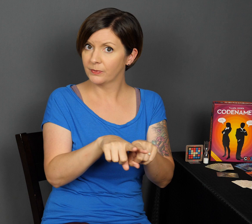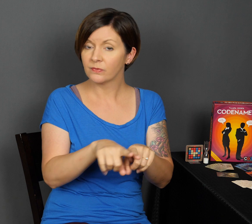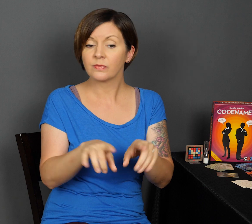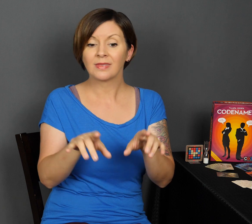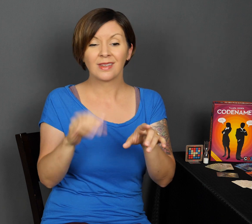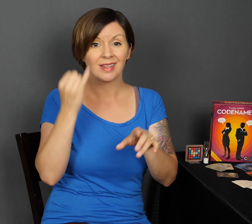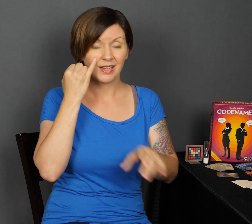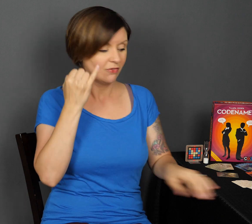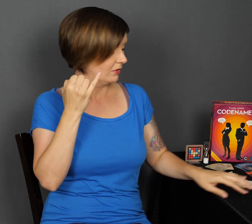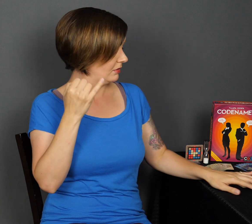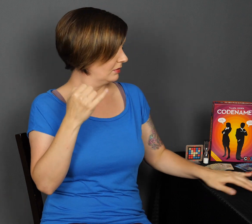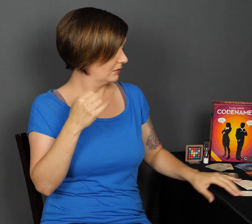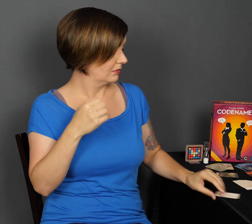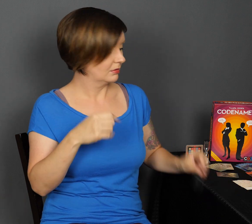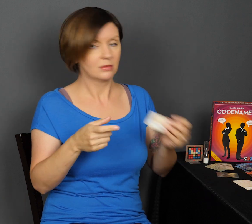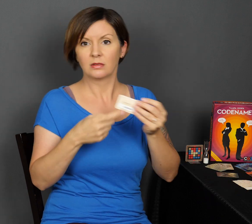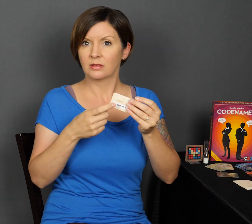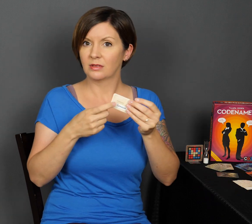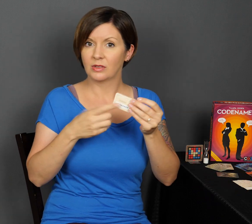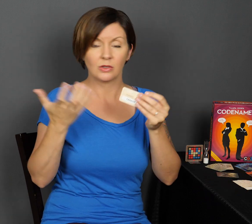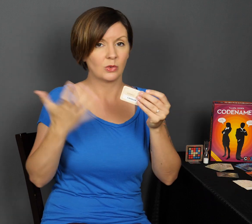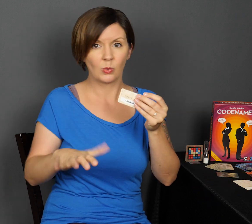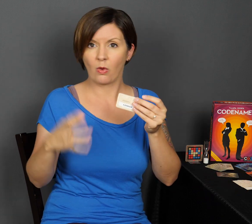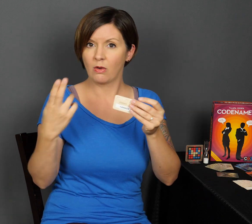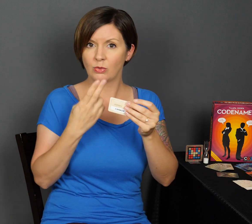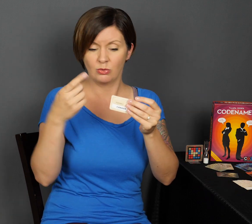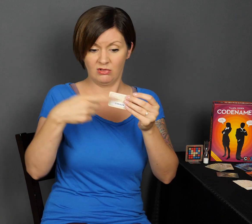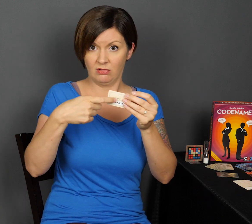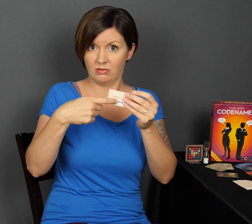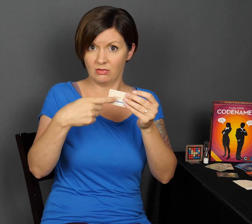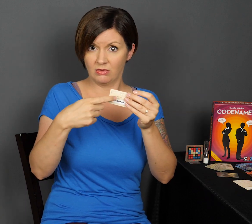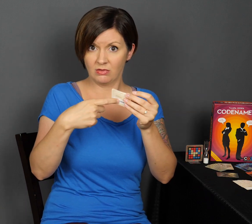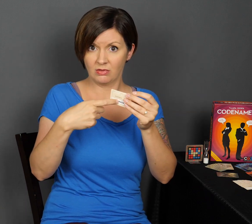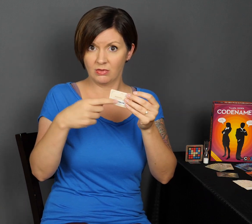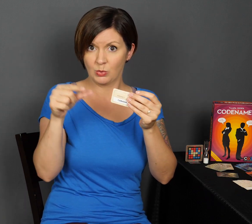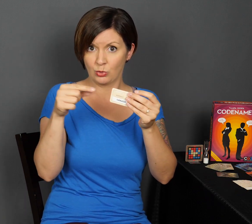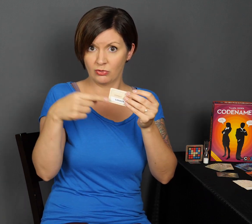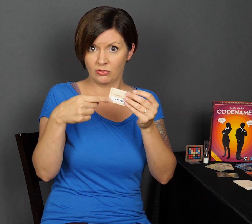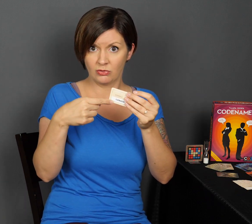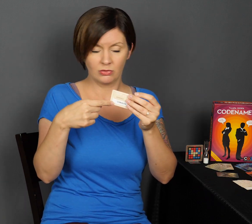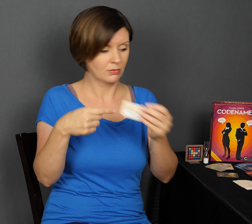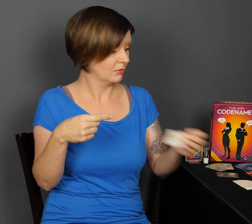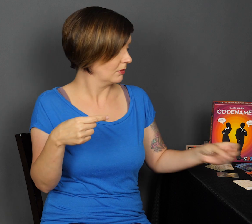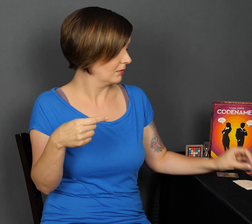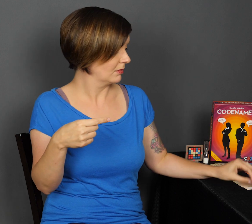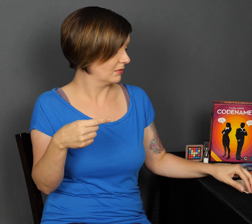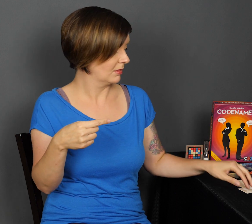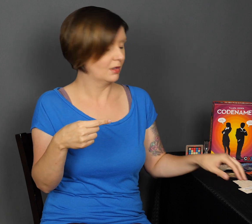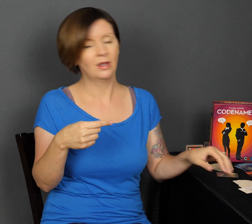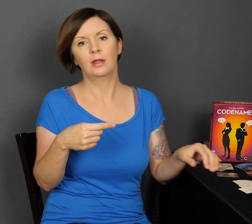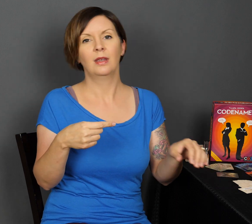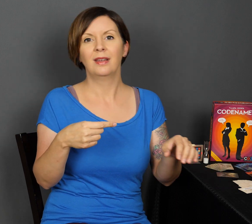Also, if you don't want to use the actual words that come with the game,